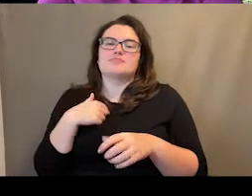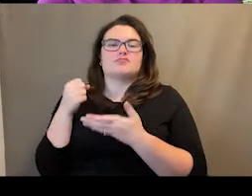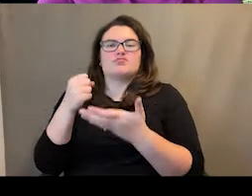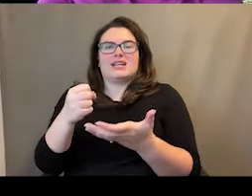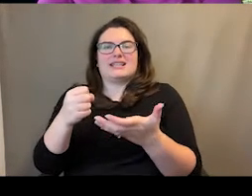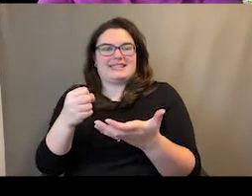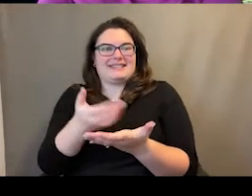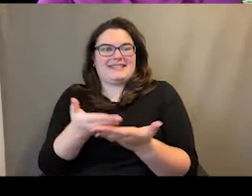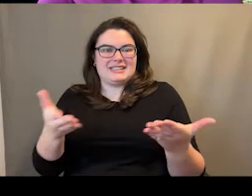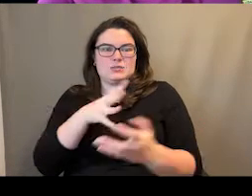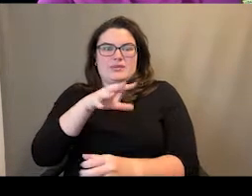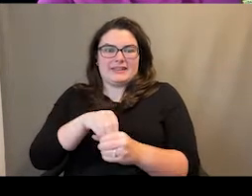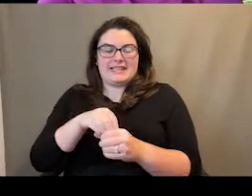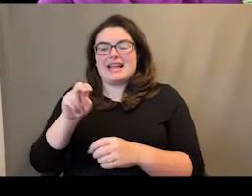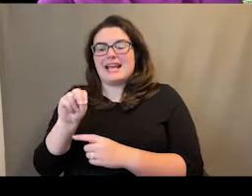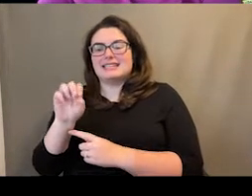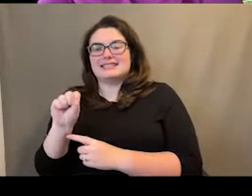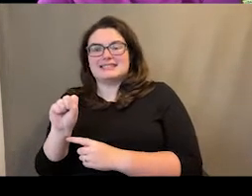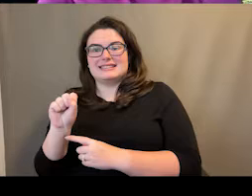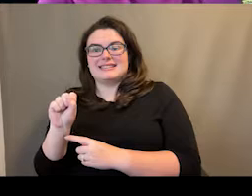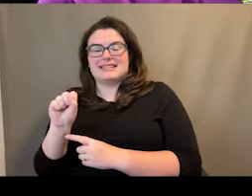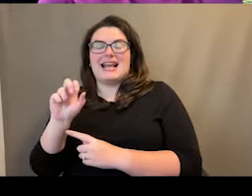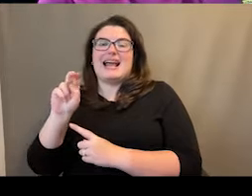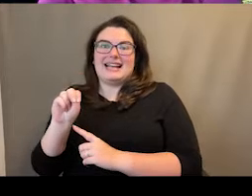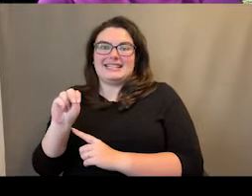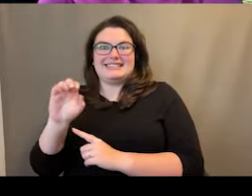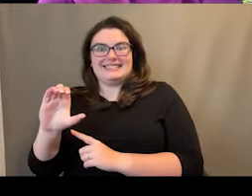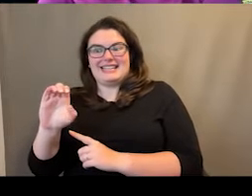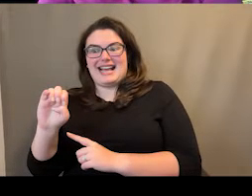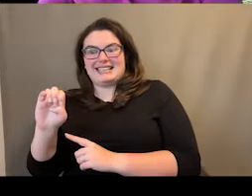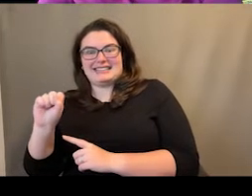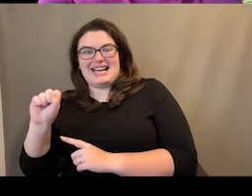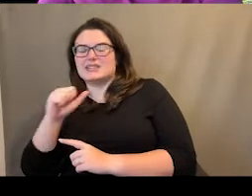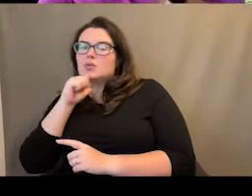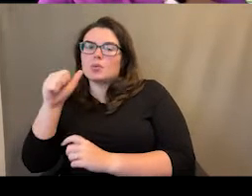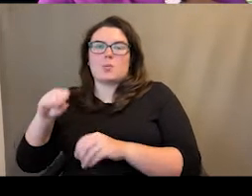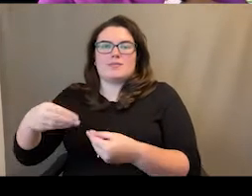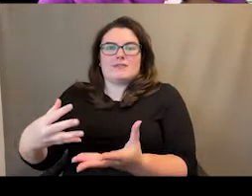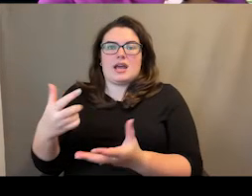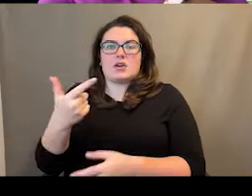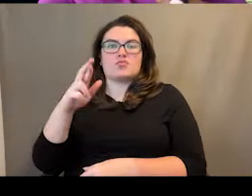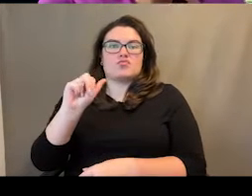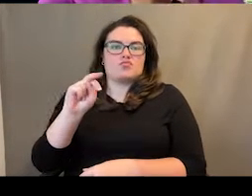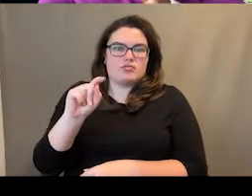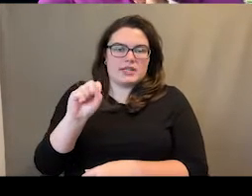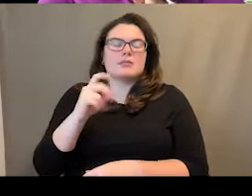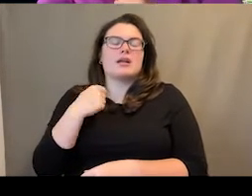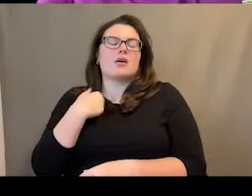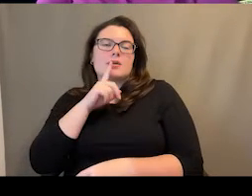NCSES does not provide grants, but I'll talk a little bit more about what they do provide. Then we have, as I mentioned,